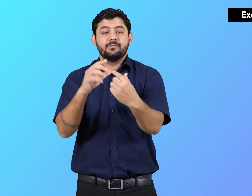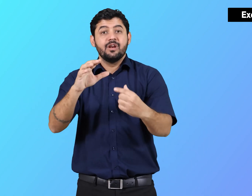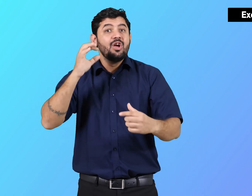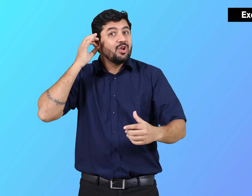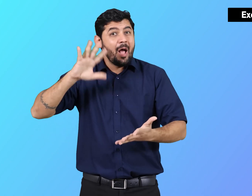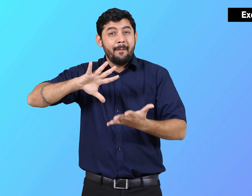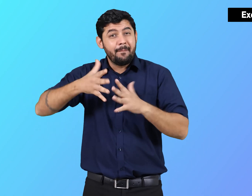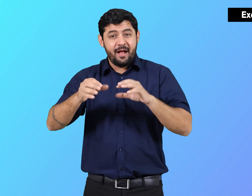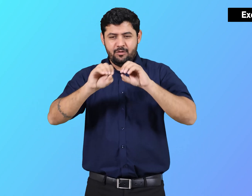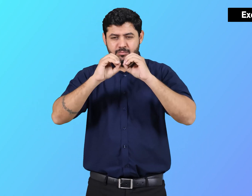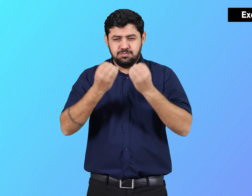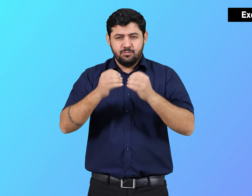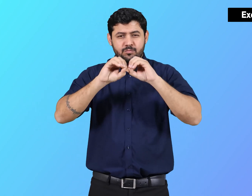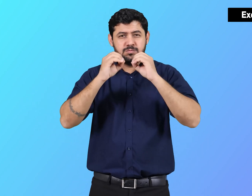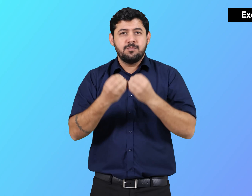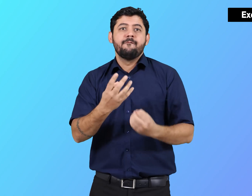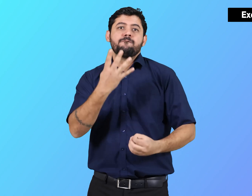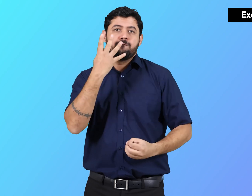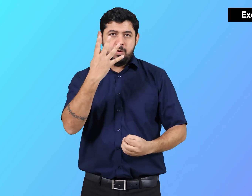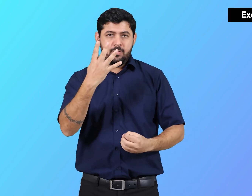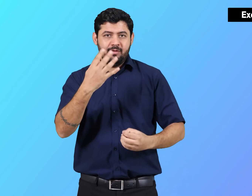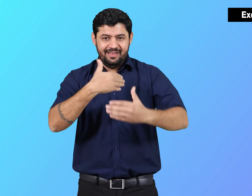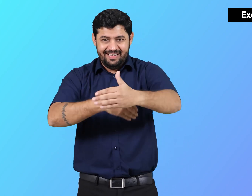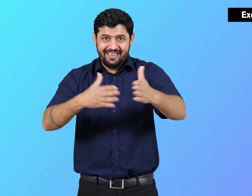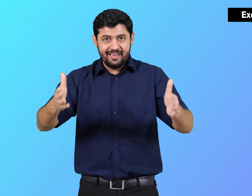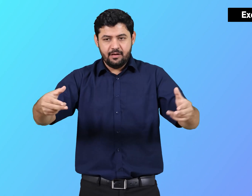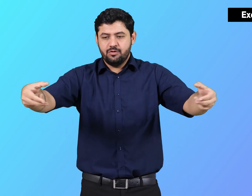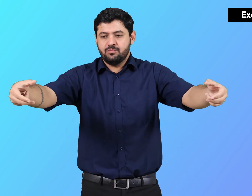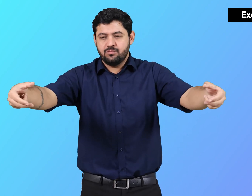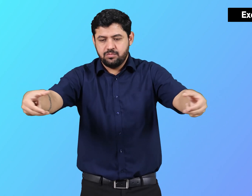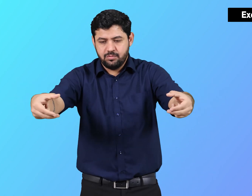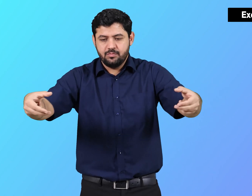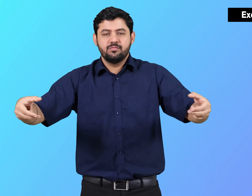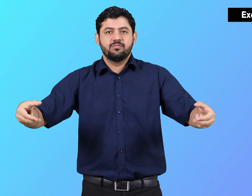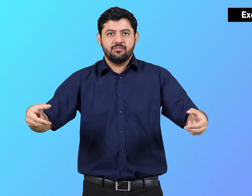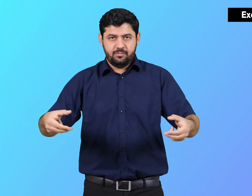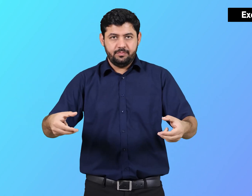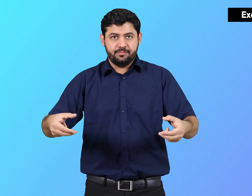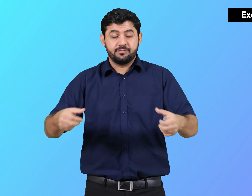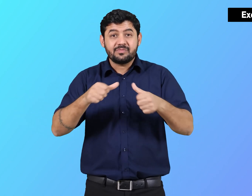He made two gold rings for the altar. He put the gold rings below the trim on each side of the altar. These gold rings held the poles for carrying the altar.